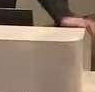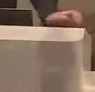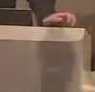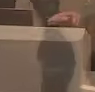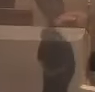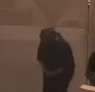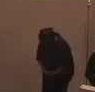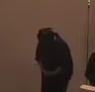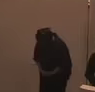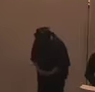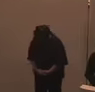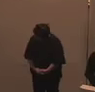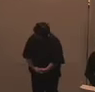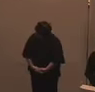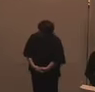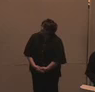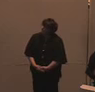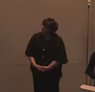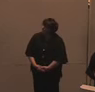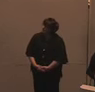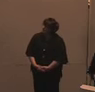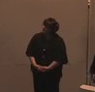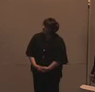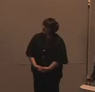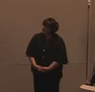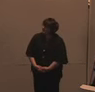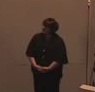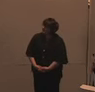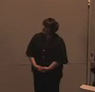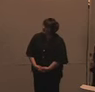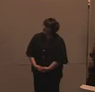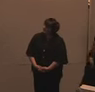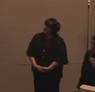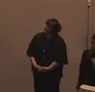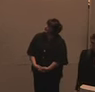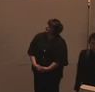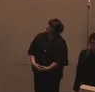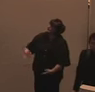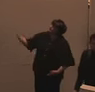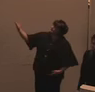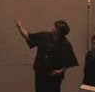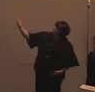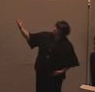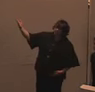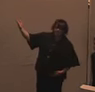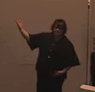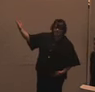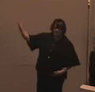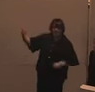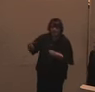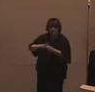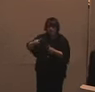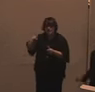So yes, OK. Yes, the first question is, nest or cave?